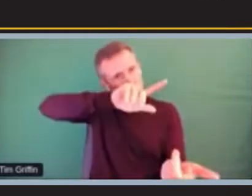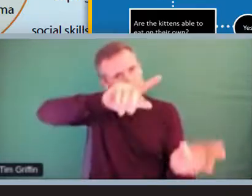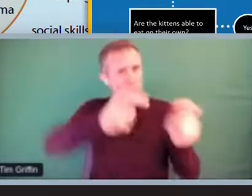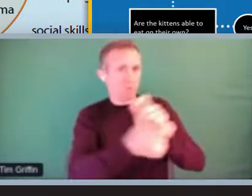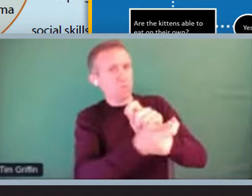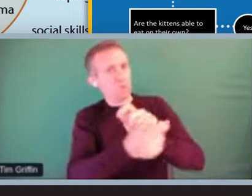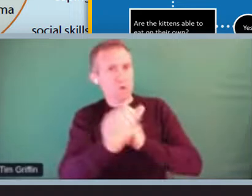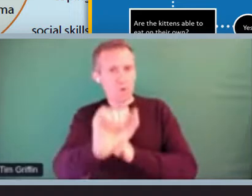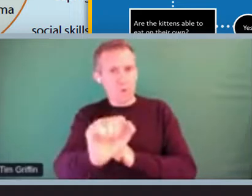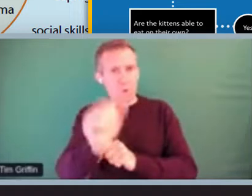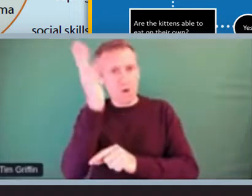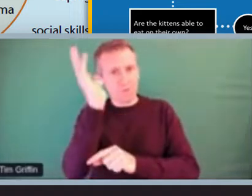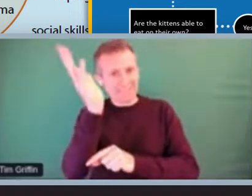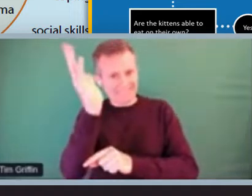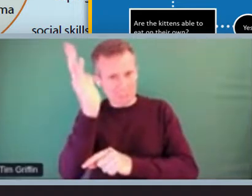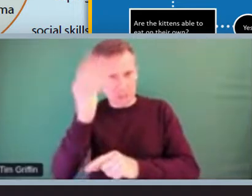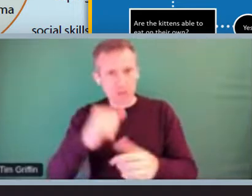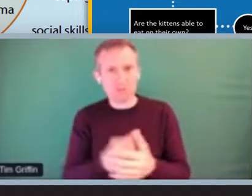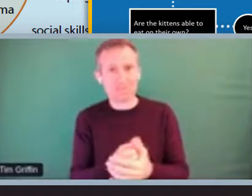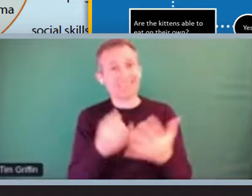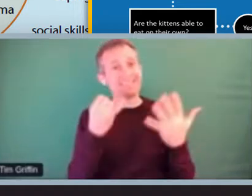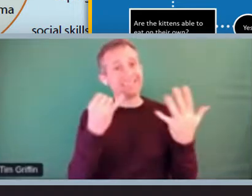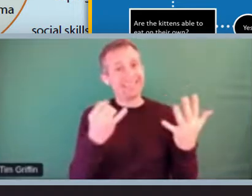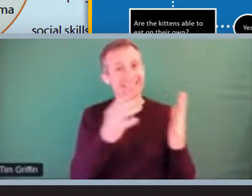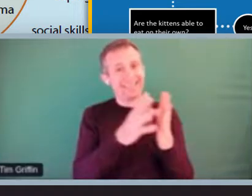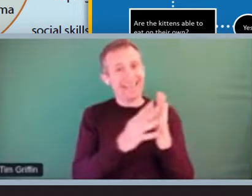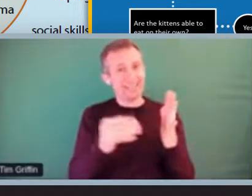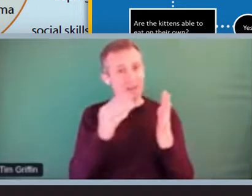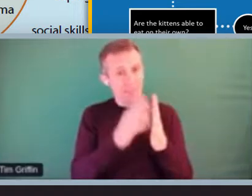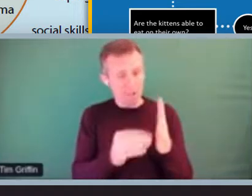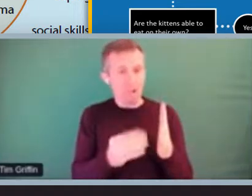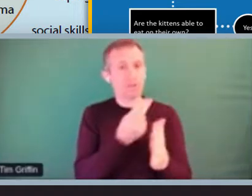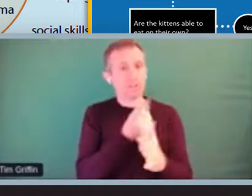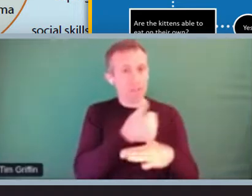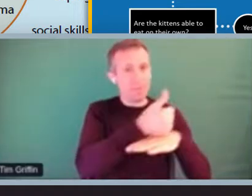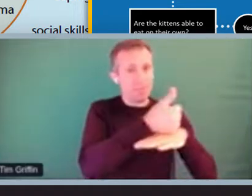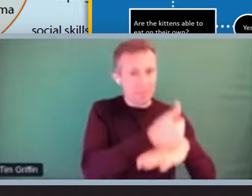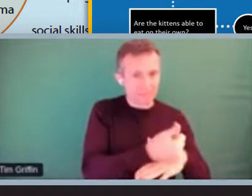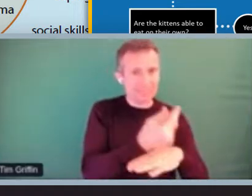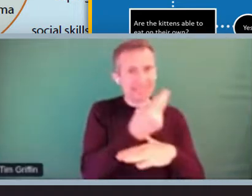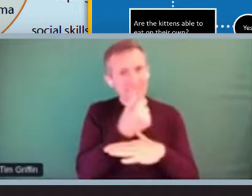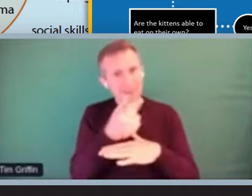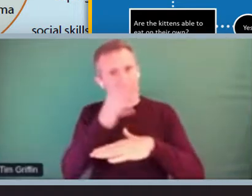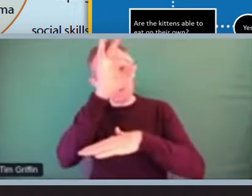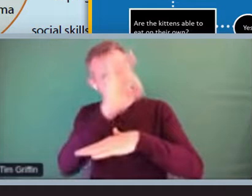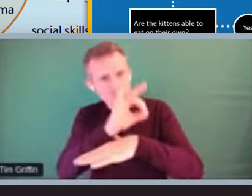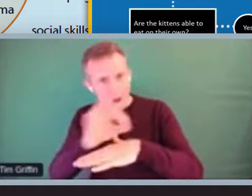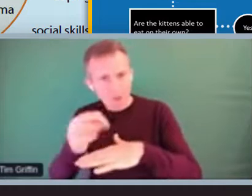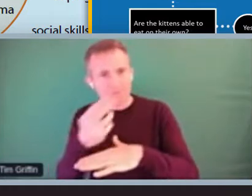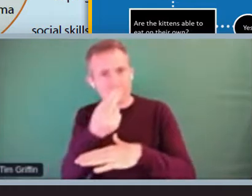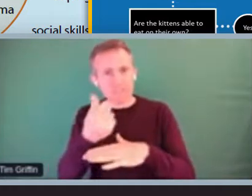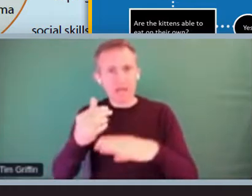We covered six examples, from basic images to more complex ones like graphs, decision trees, and Venn diagrams.